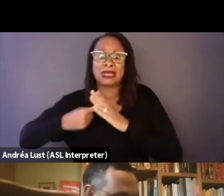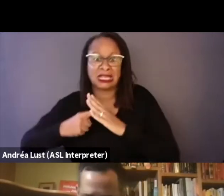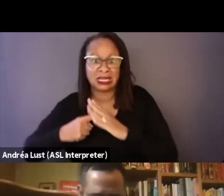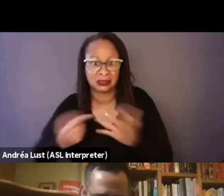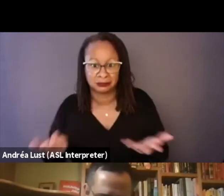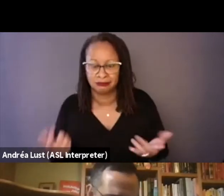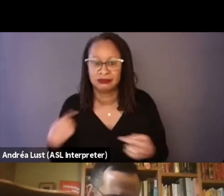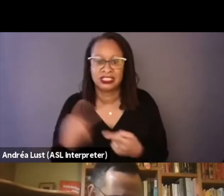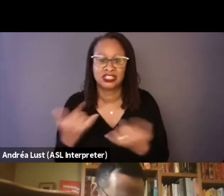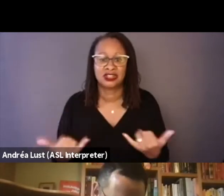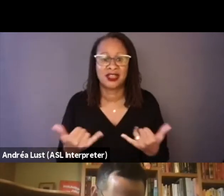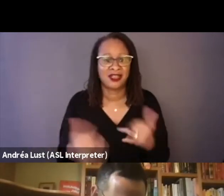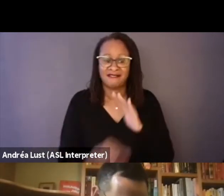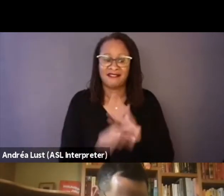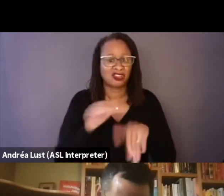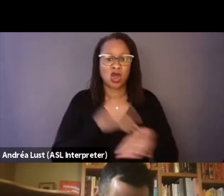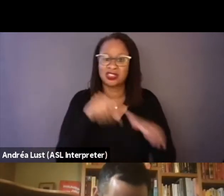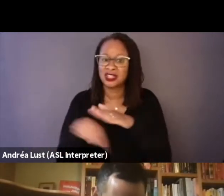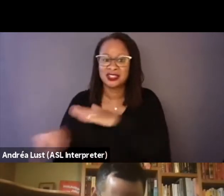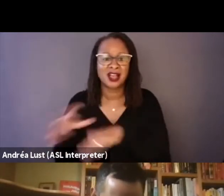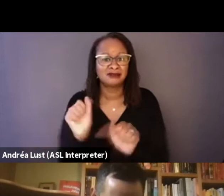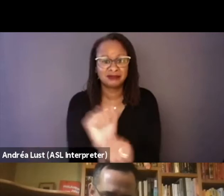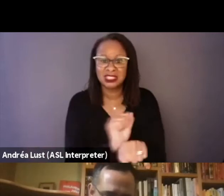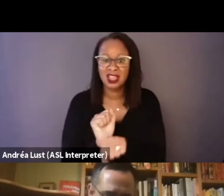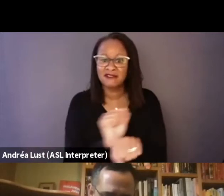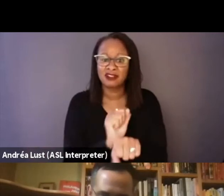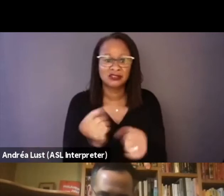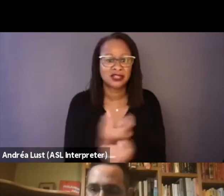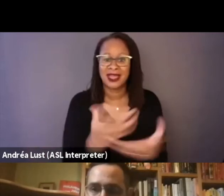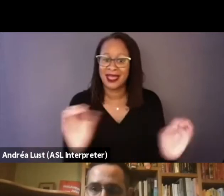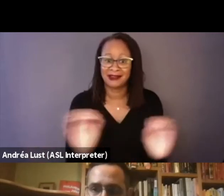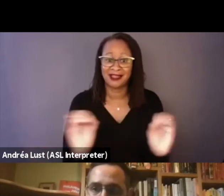Founded on genocide and slavery, and it's just, none of it has ever been processed.